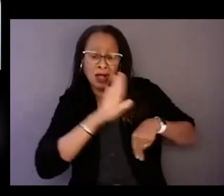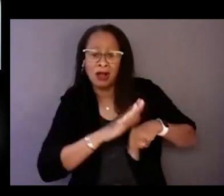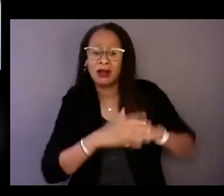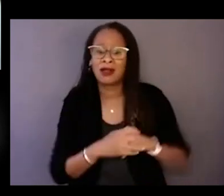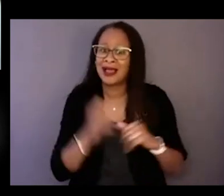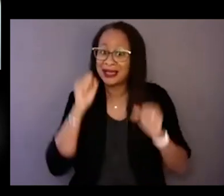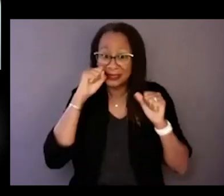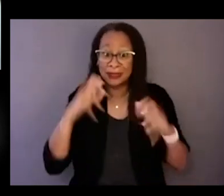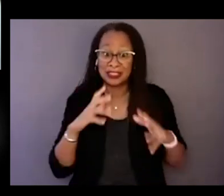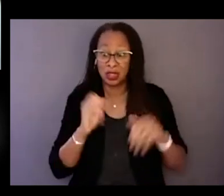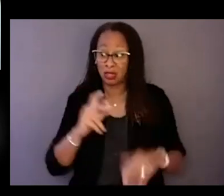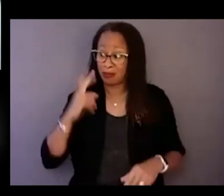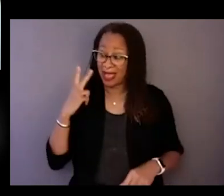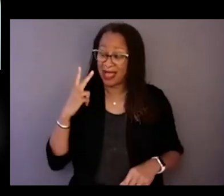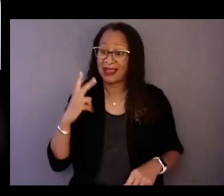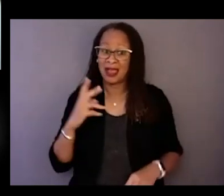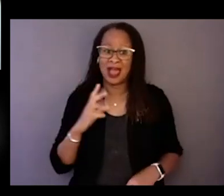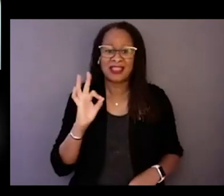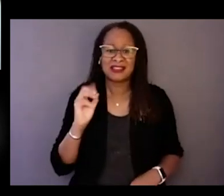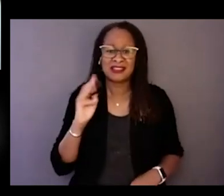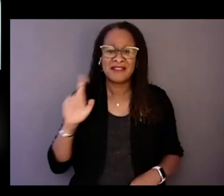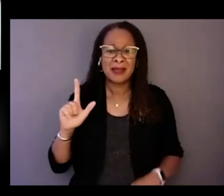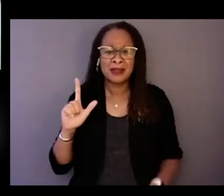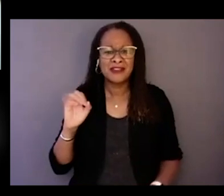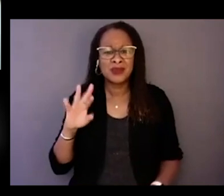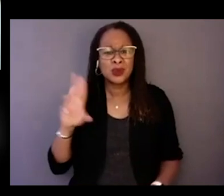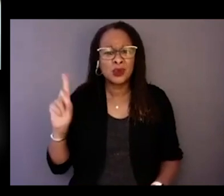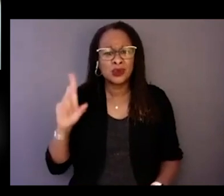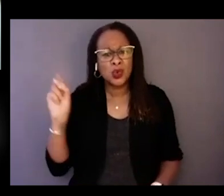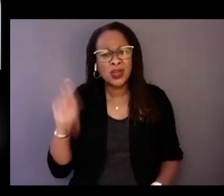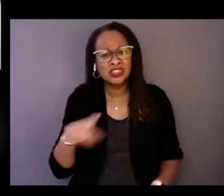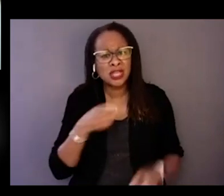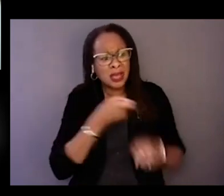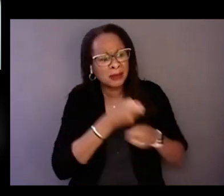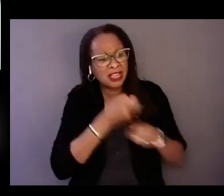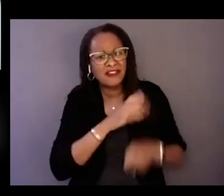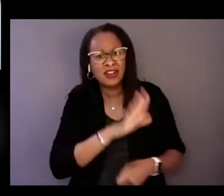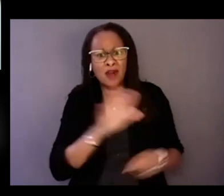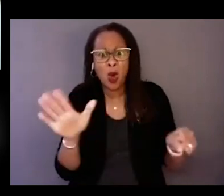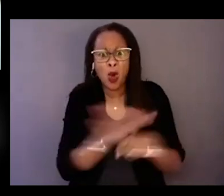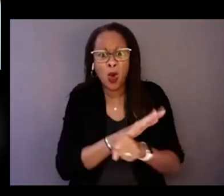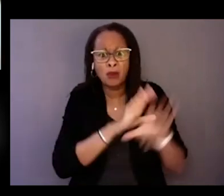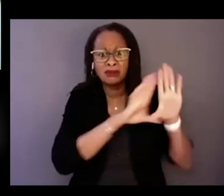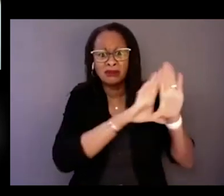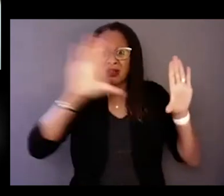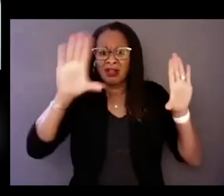that there was a family feud question, making fun of her. For you guys, as journalists yourselves,